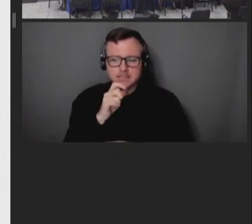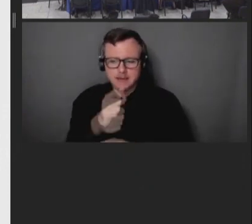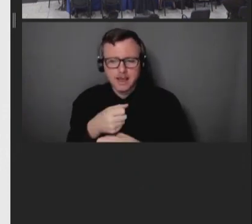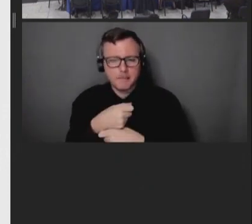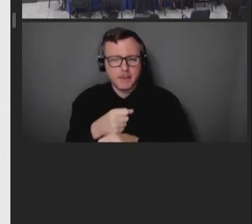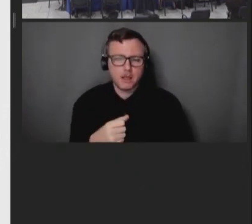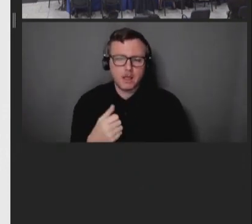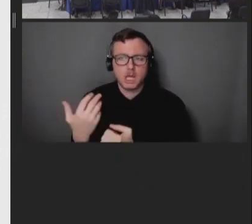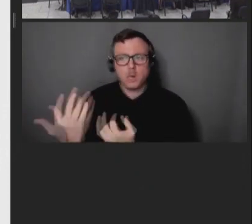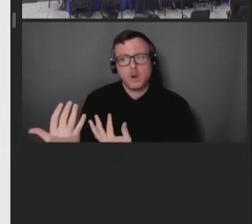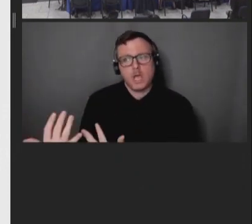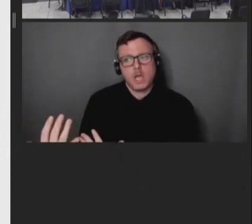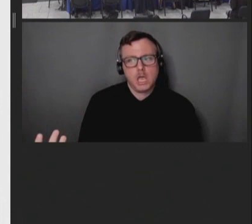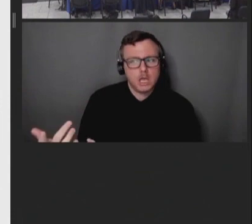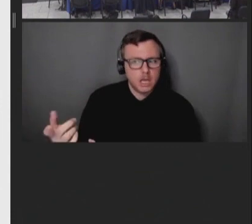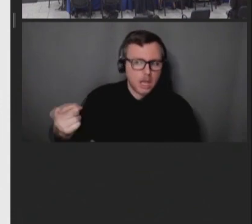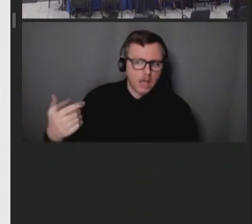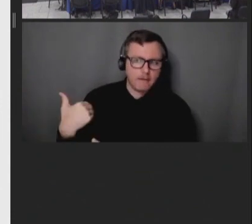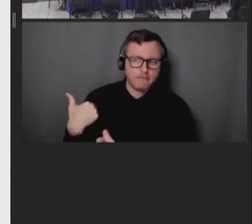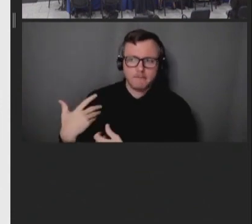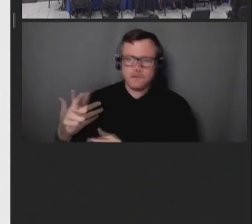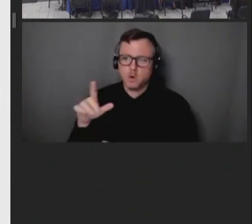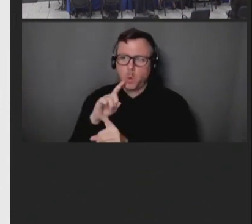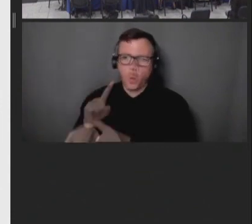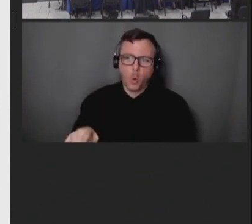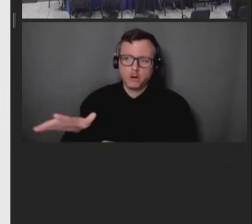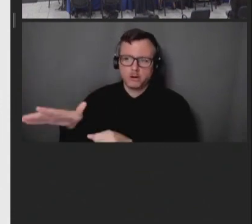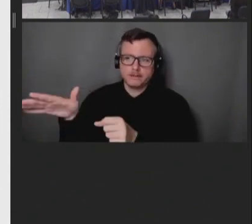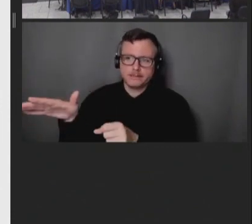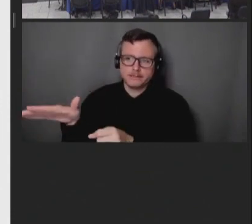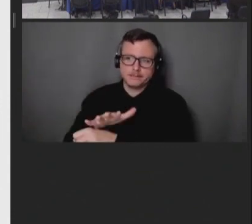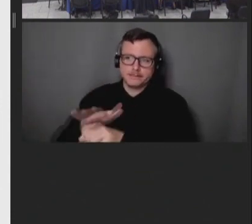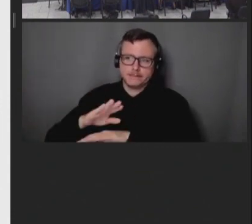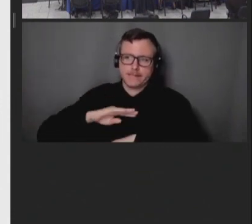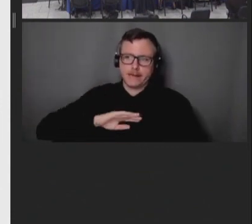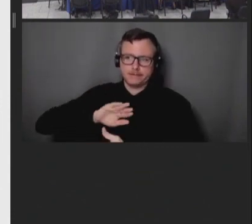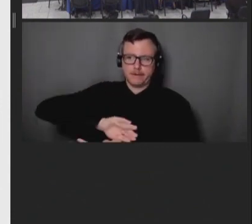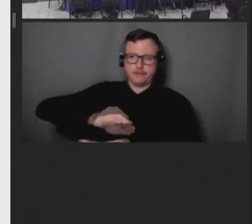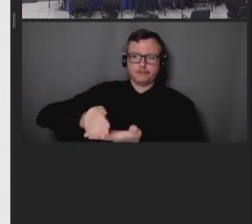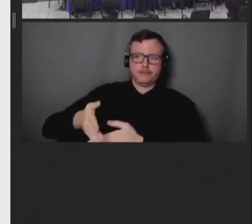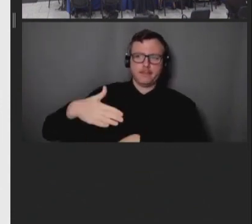if you will, until they have an order that's big enough to be able to meet that minimum,